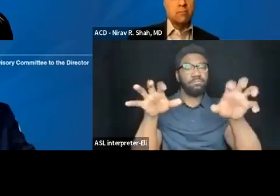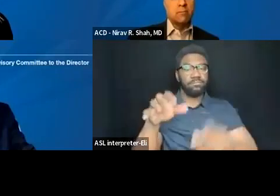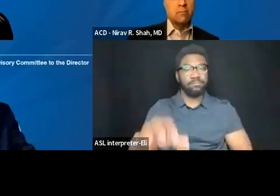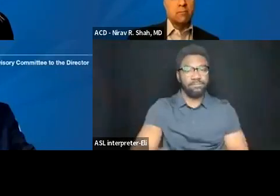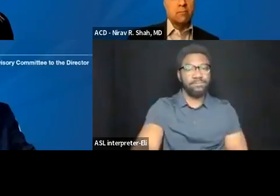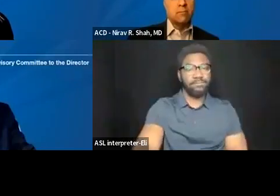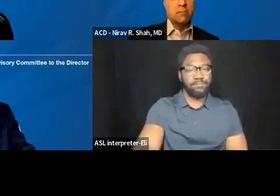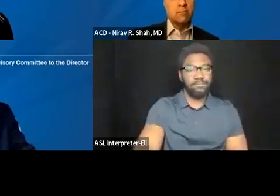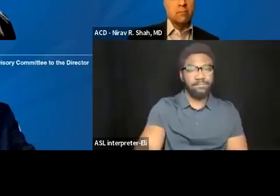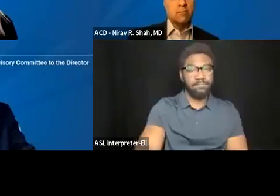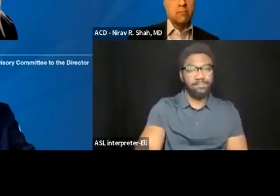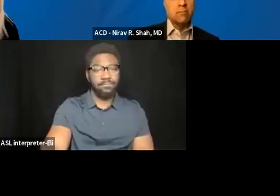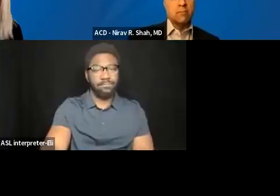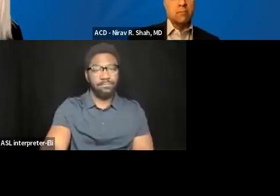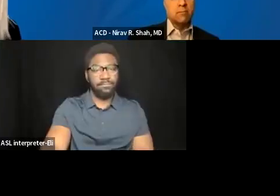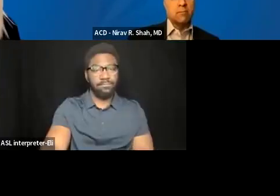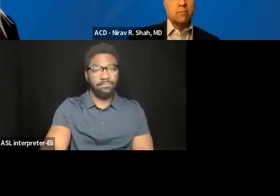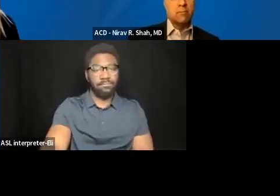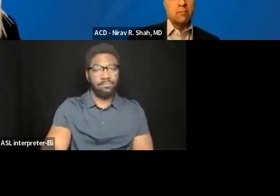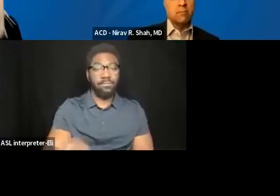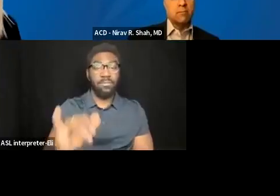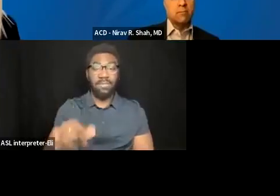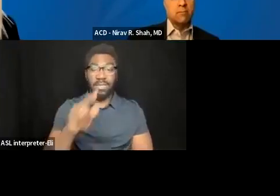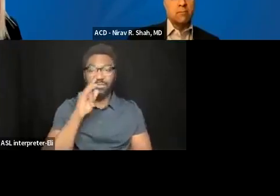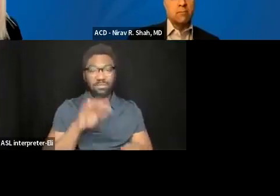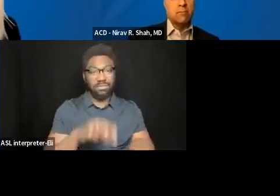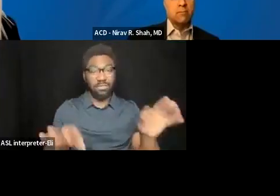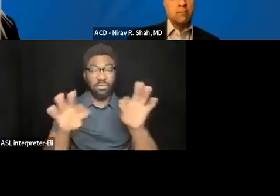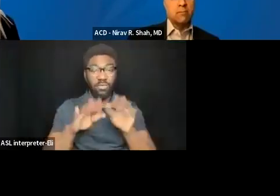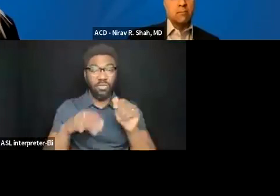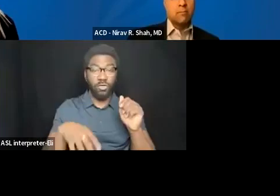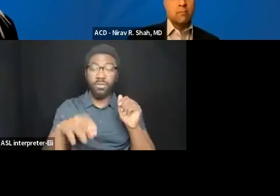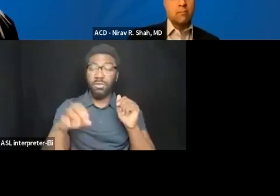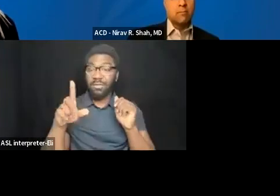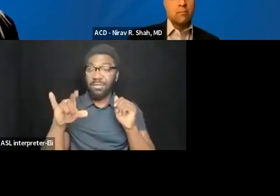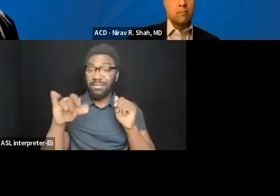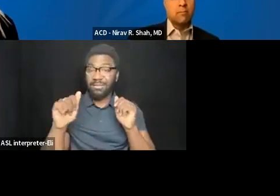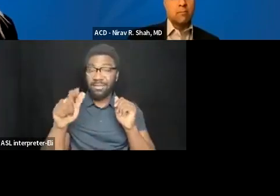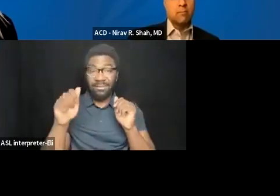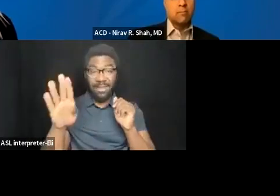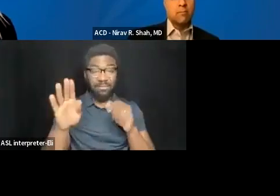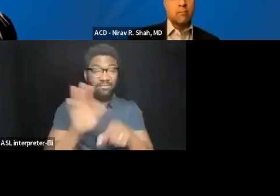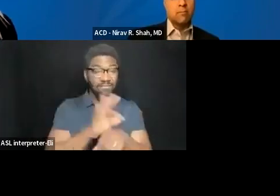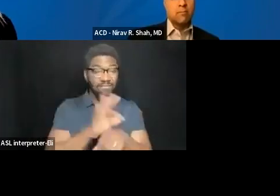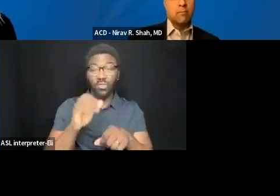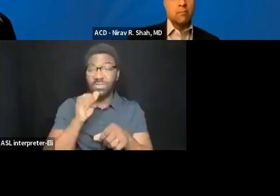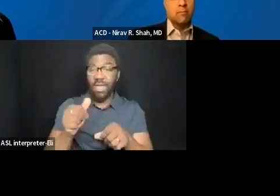And whether it's a CLIA lab function or not, you want the labs to be safe and to function well.